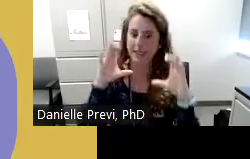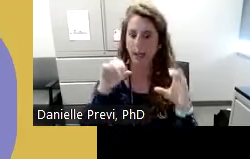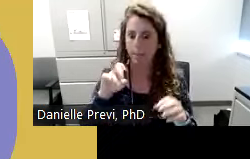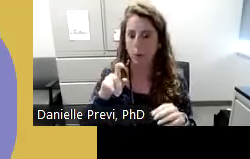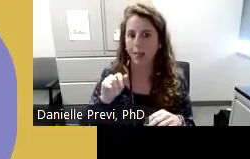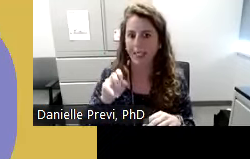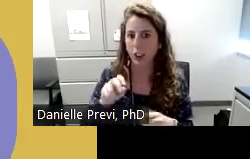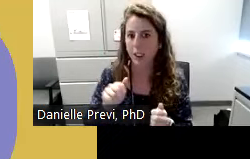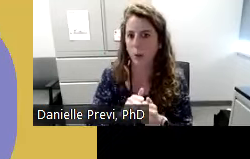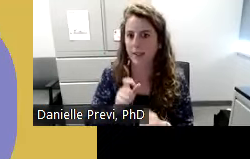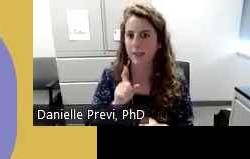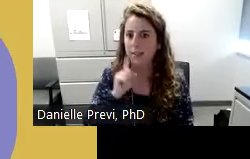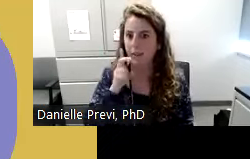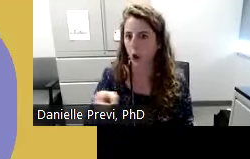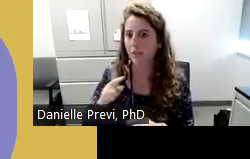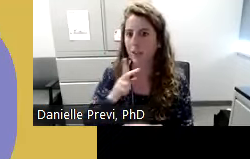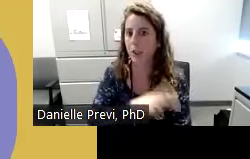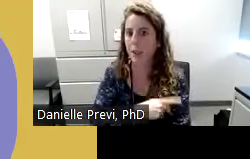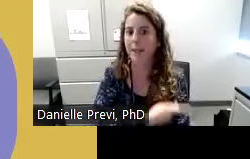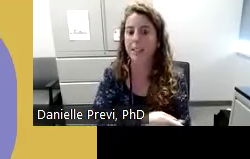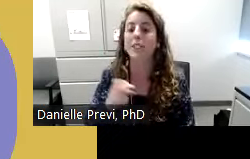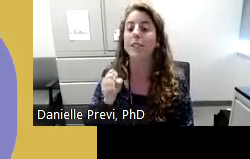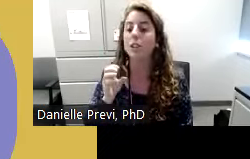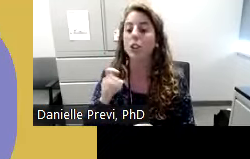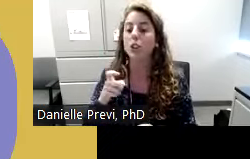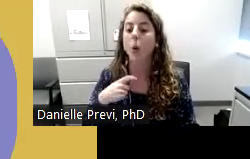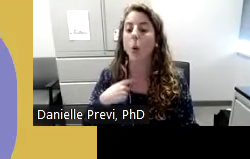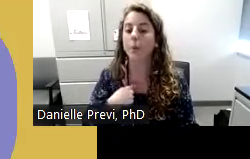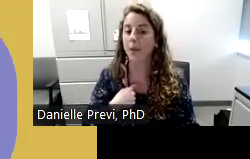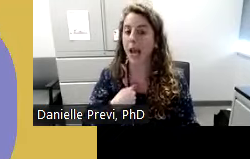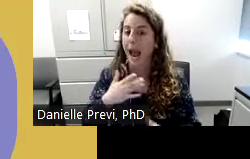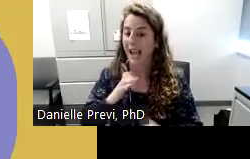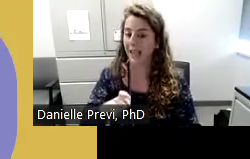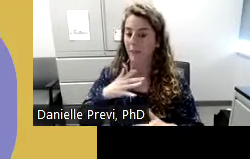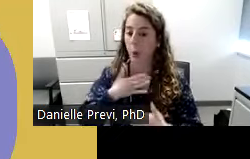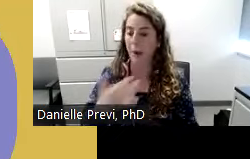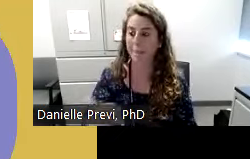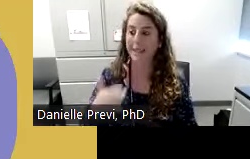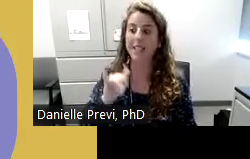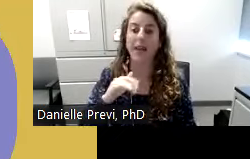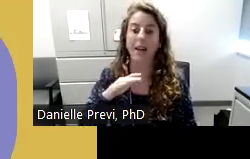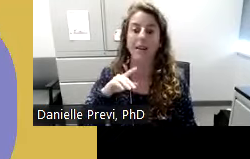Now when we're thinking about conceptualization when it comes to deafness and hearing loss,